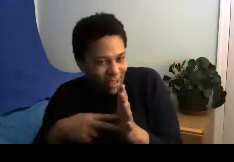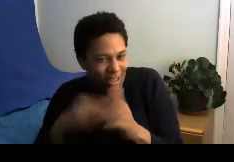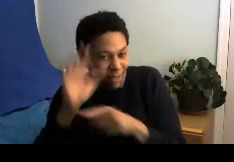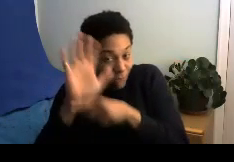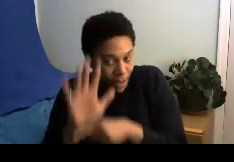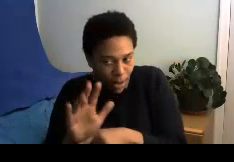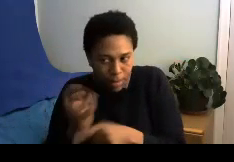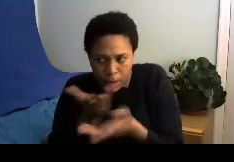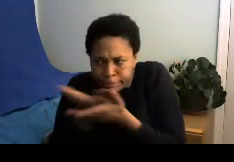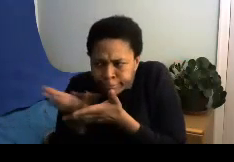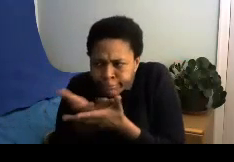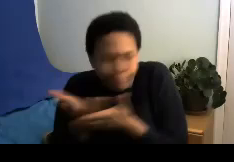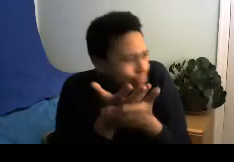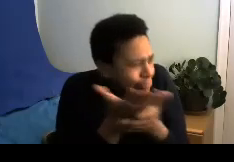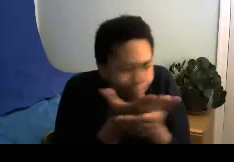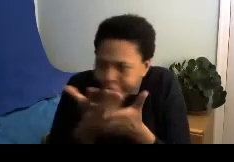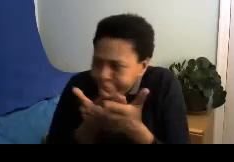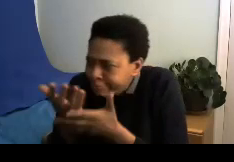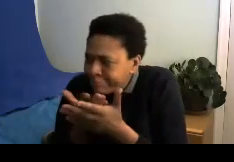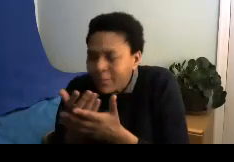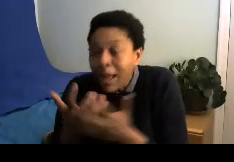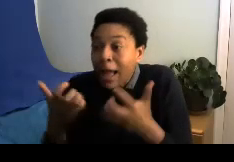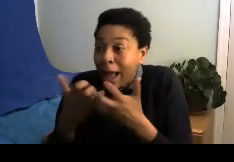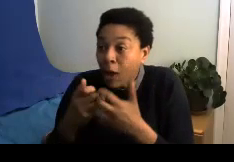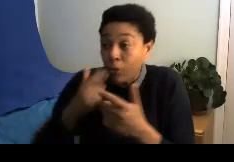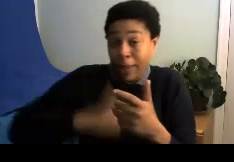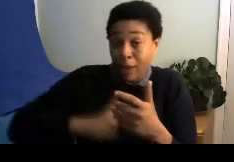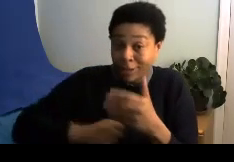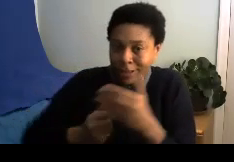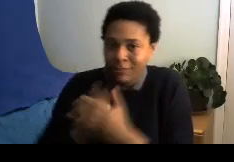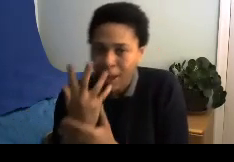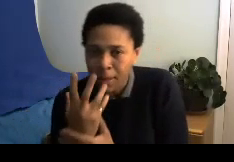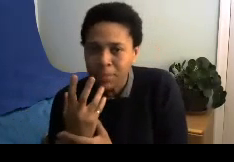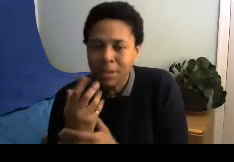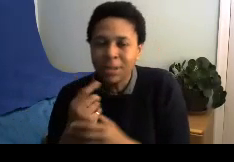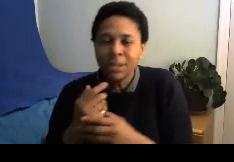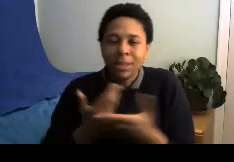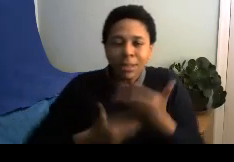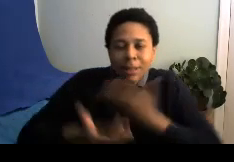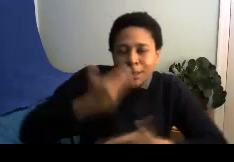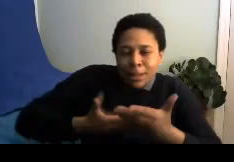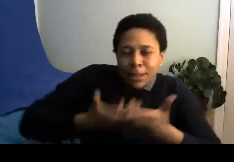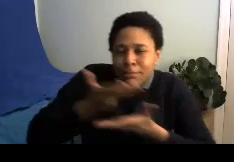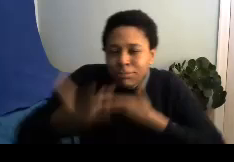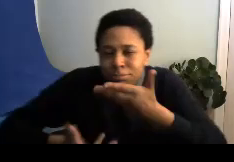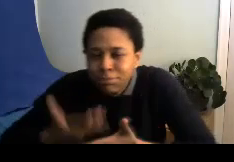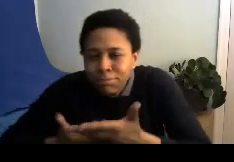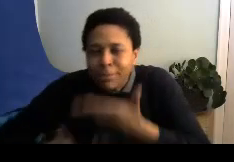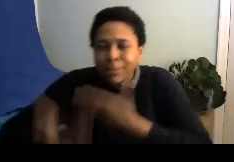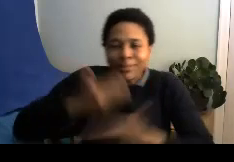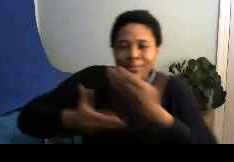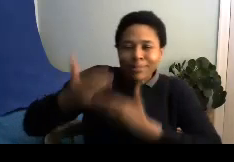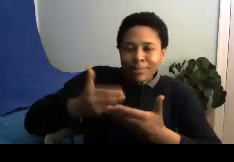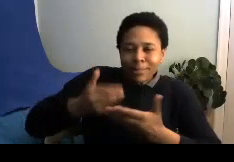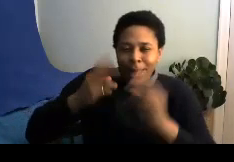know, talking about a subject or talking about characters and talk about storylines and sort of how to release it or, excuse